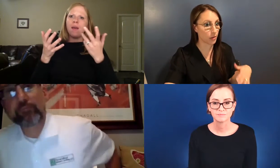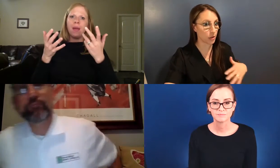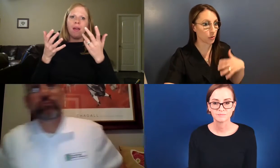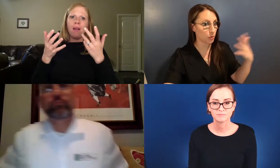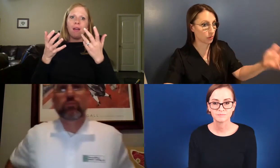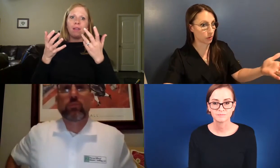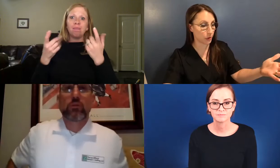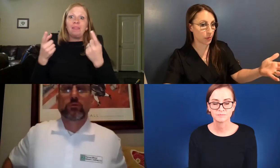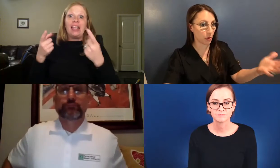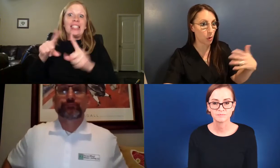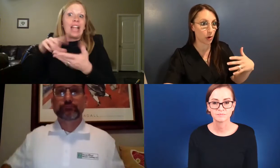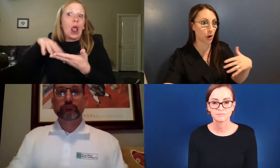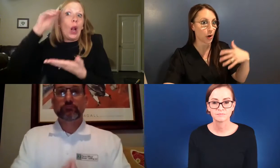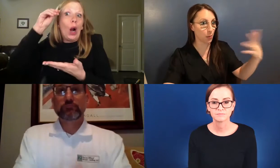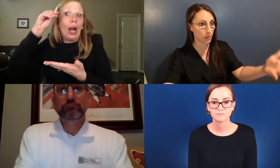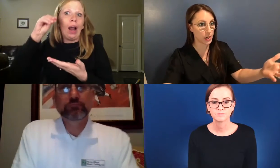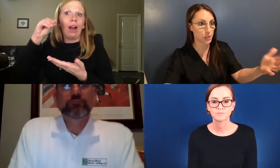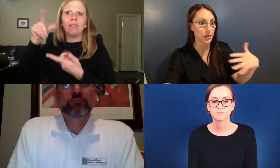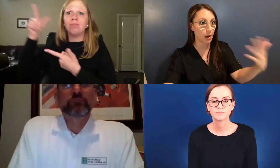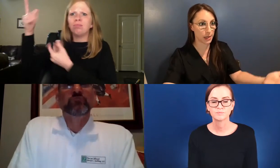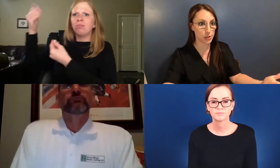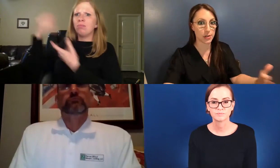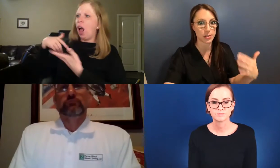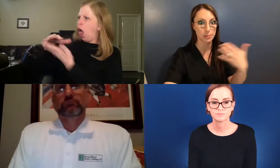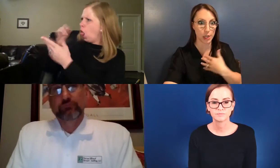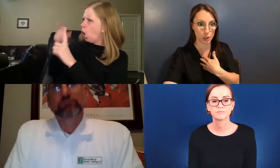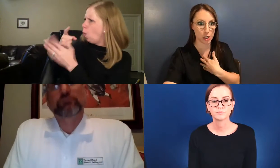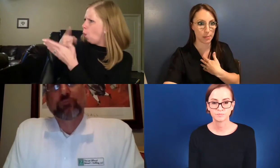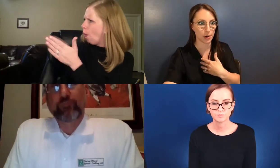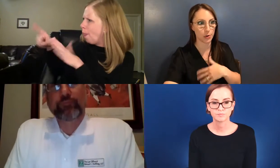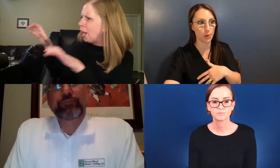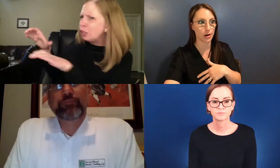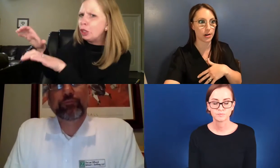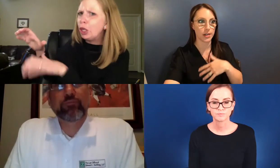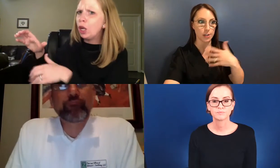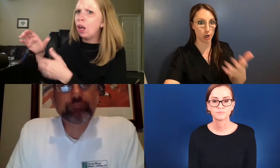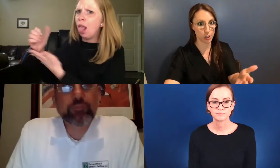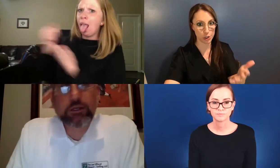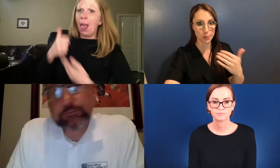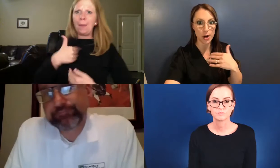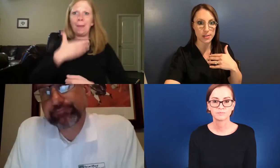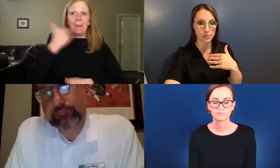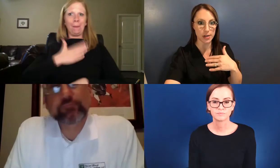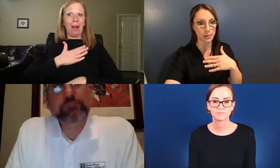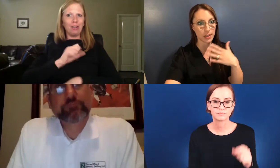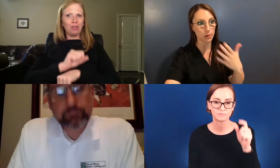whether you learn from another coworker, what they do and how they do it to make your job better or talking to your boss randomly,